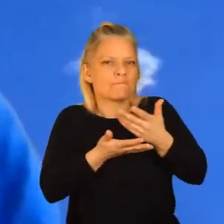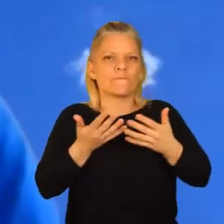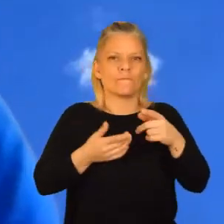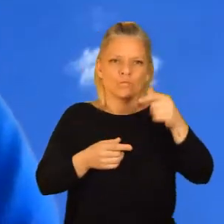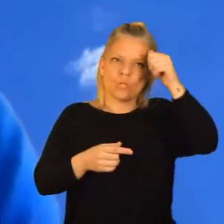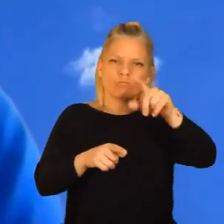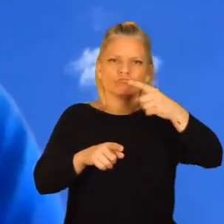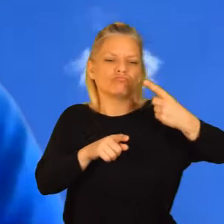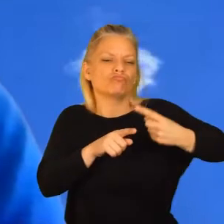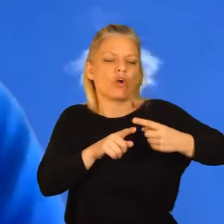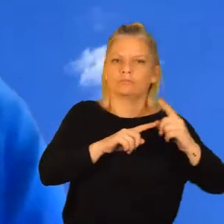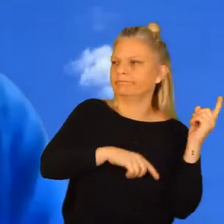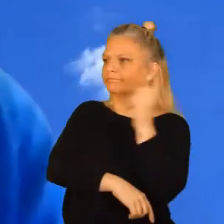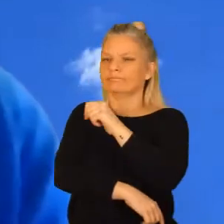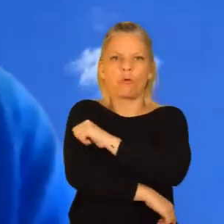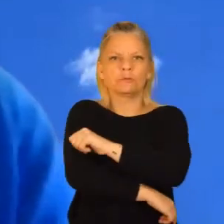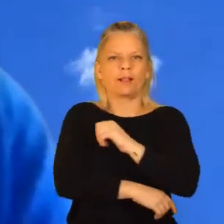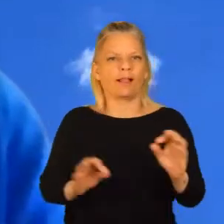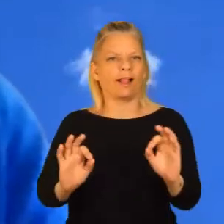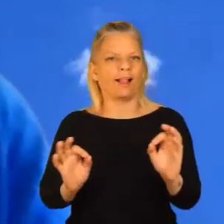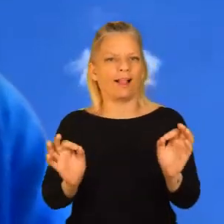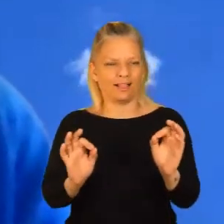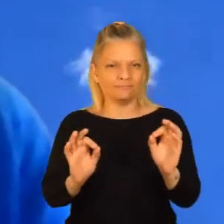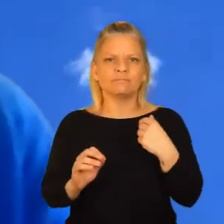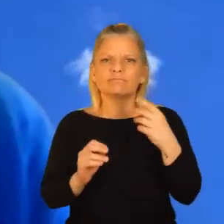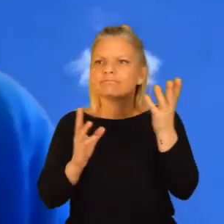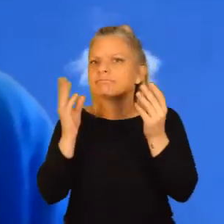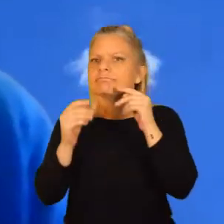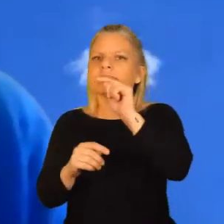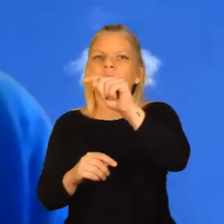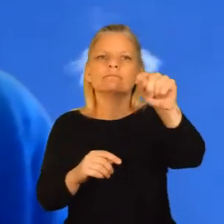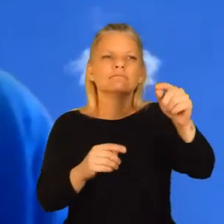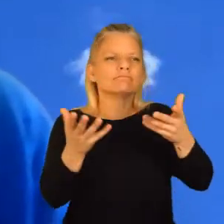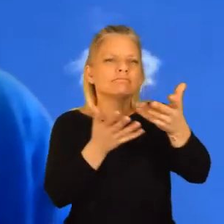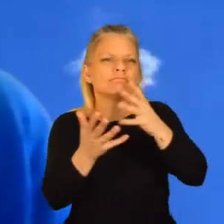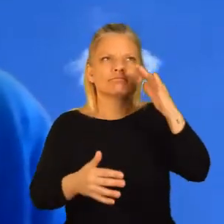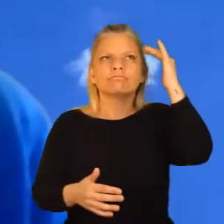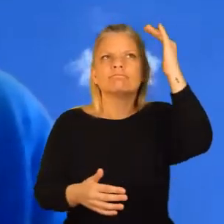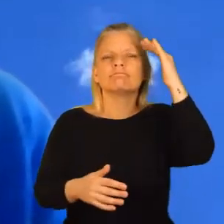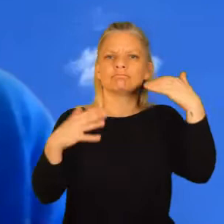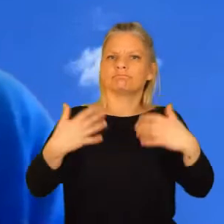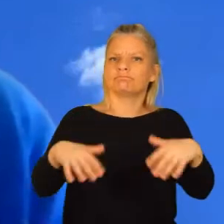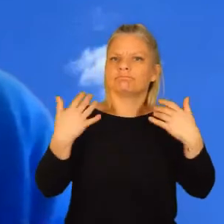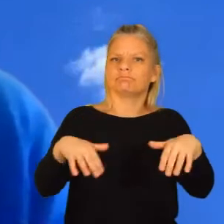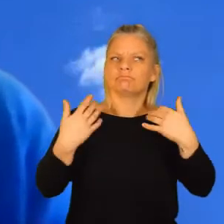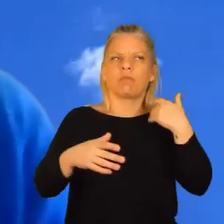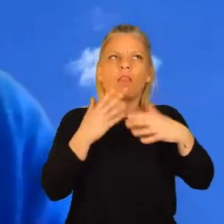slightly more together enough within ourselves to be able just to be openly and discuss